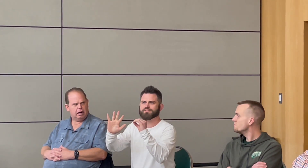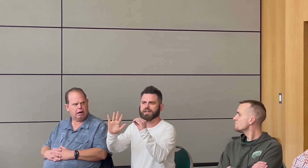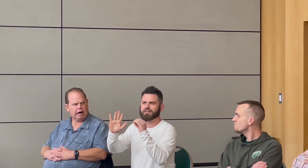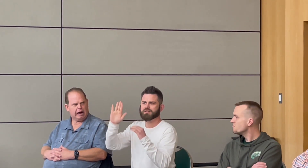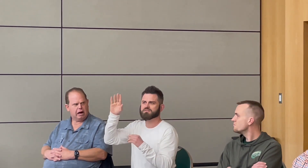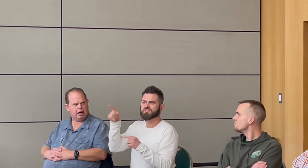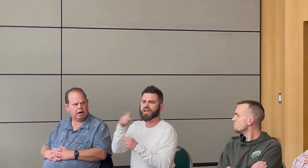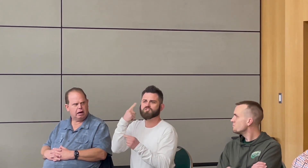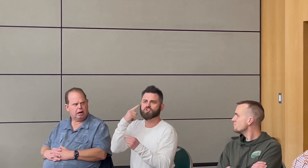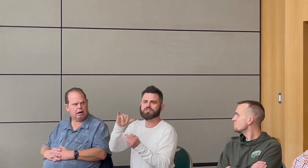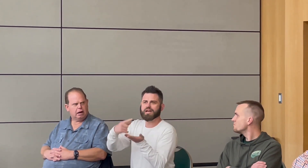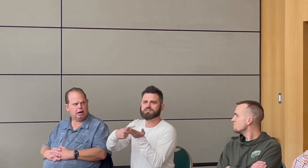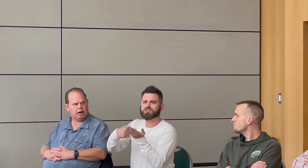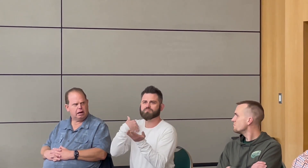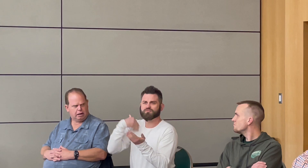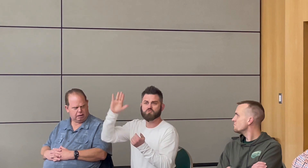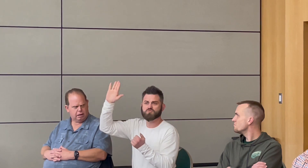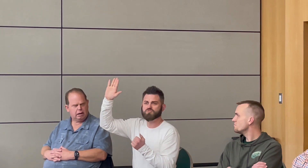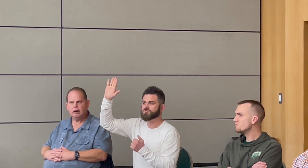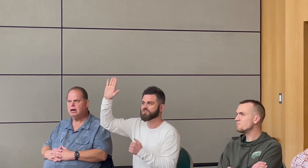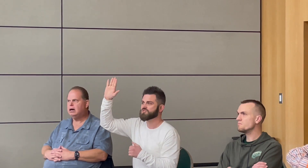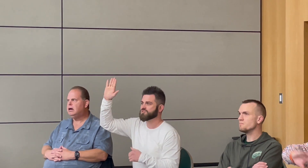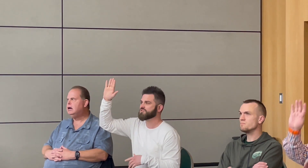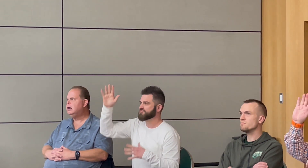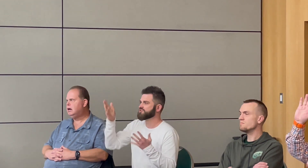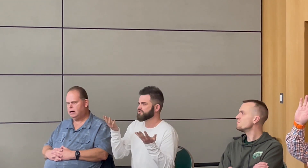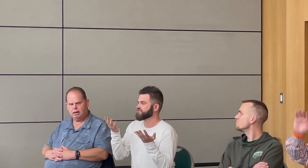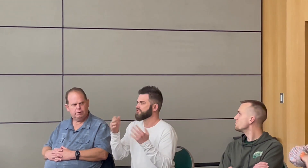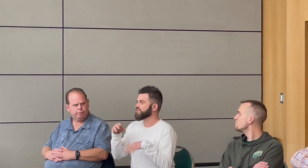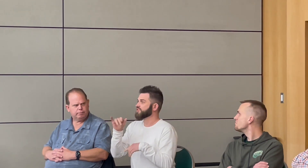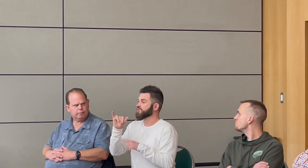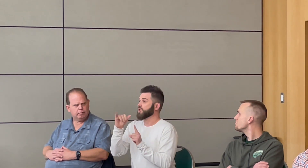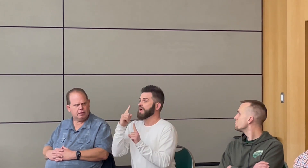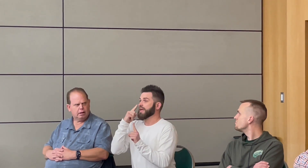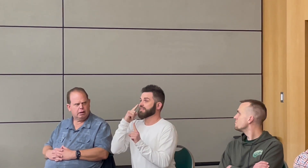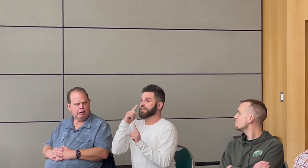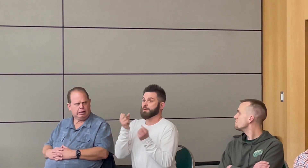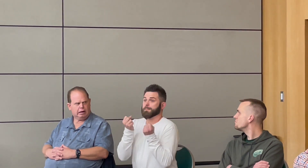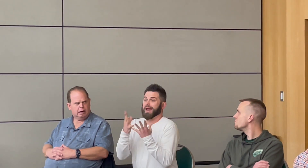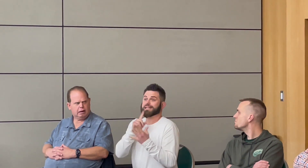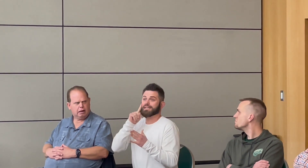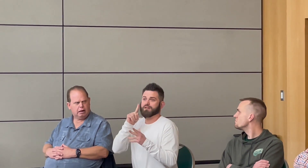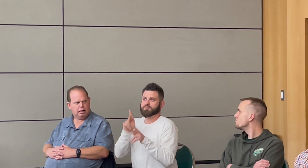the brain from 0 to 5 can you raise your hand if you've heard that before okay great so I think